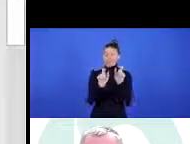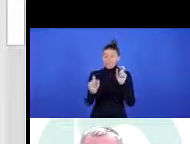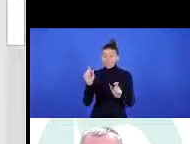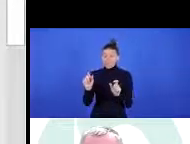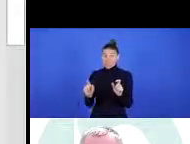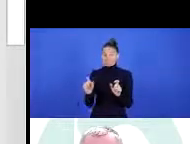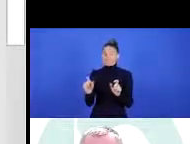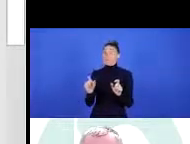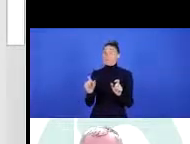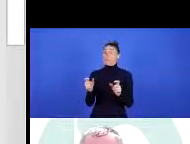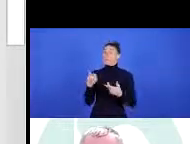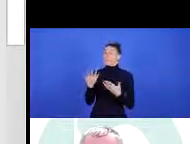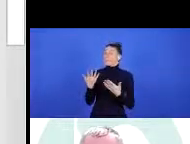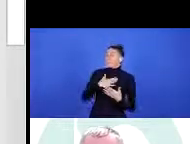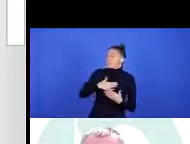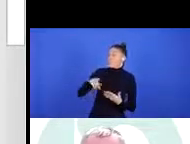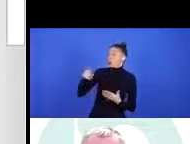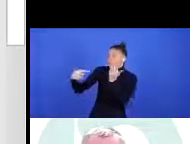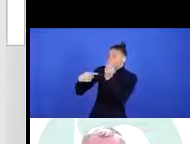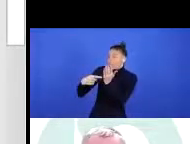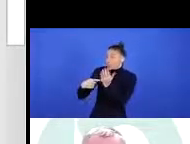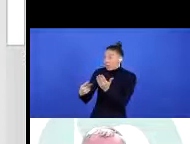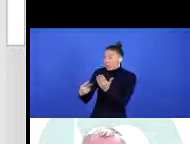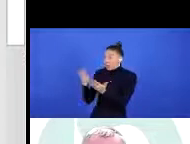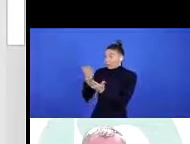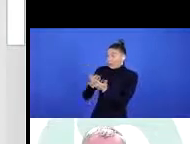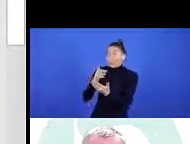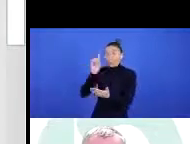Secondly, to emphasize cochlear implants as part of the continuum